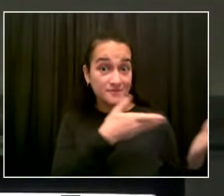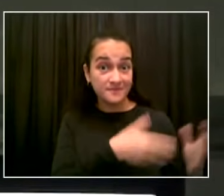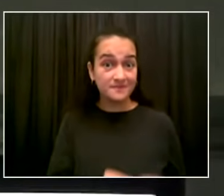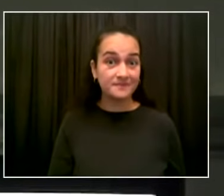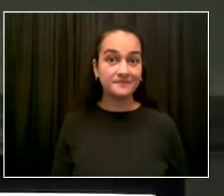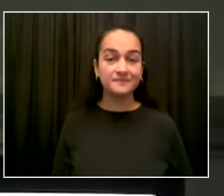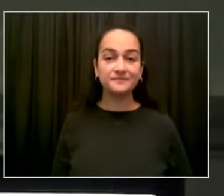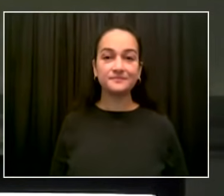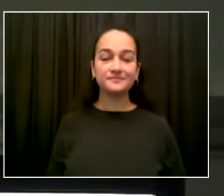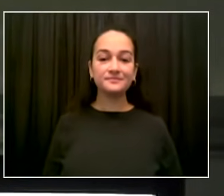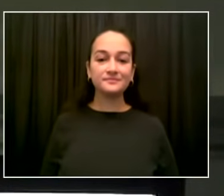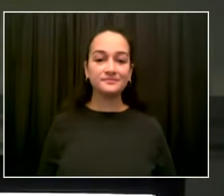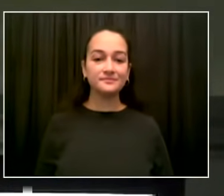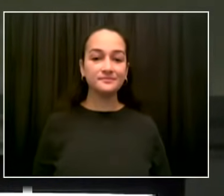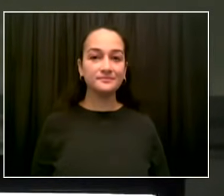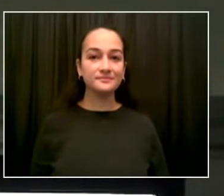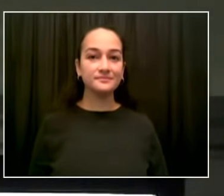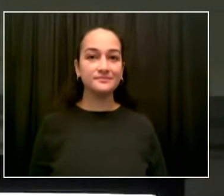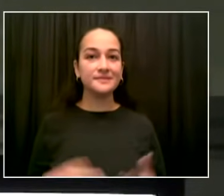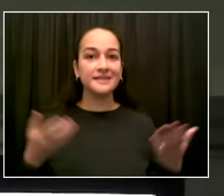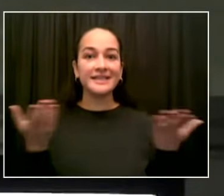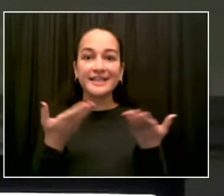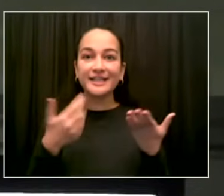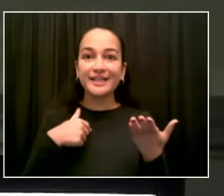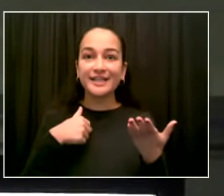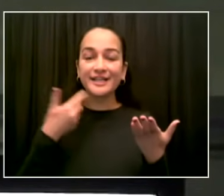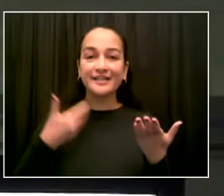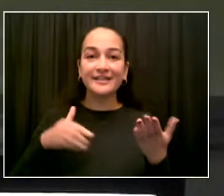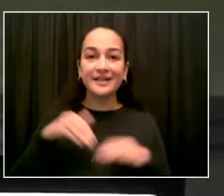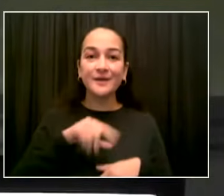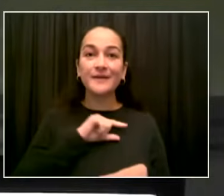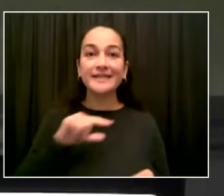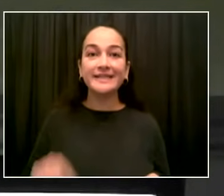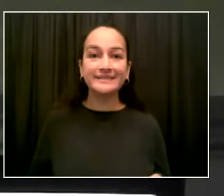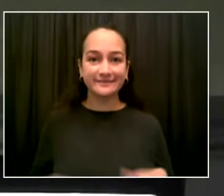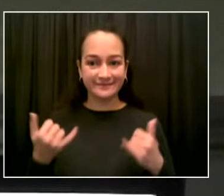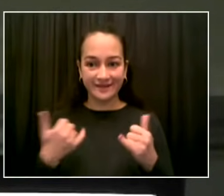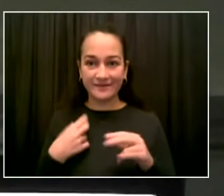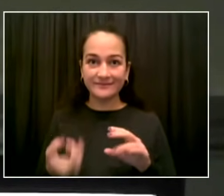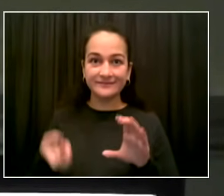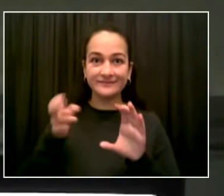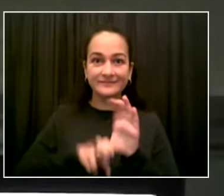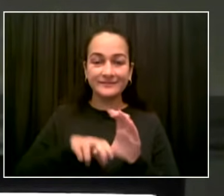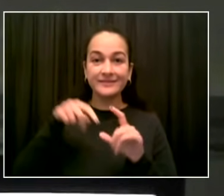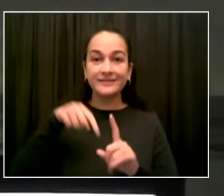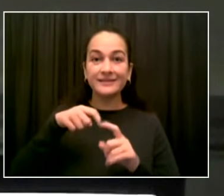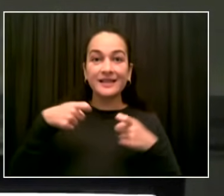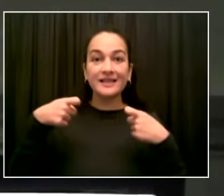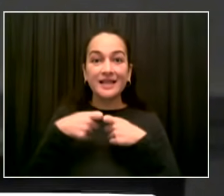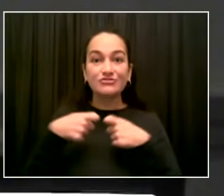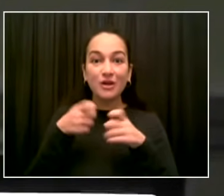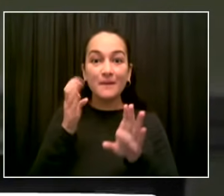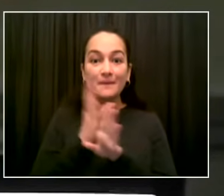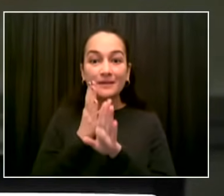CORONA PARK. I'M SITTING IN AN ALL-ELECTRIC SCHOOL BUS. MIND ME SAN ALL-ELECTRIC GARBAGE TRUCK, AND AL-ELLECTRIC